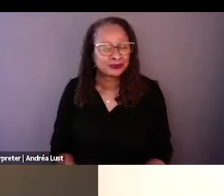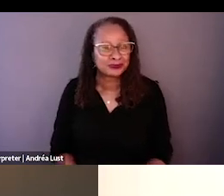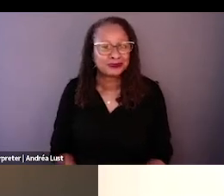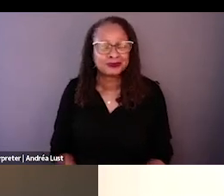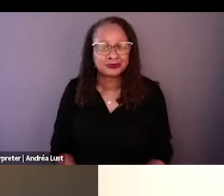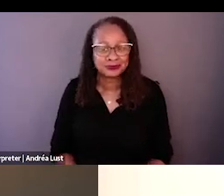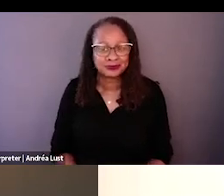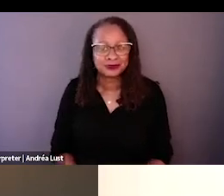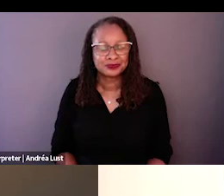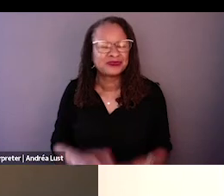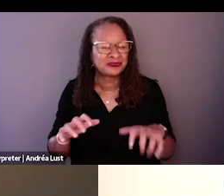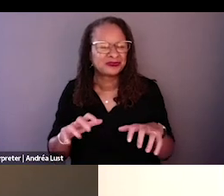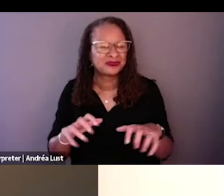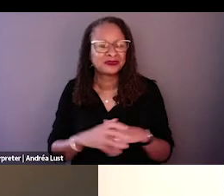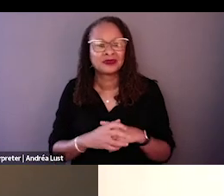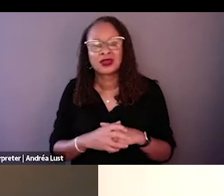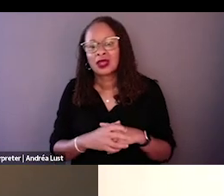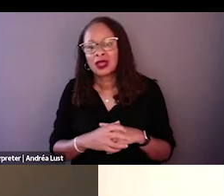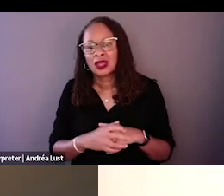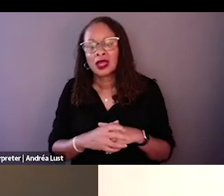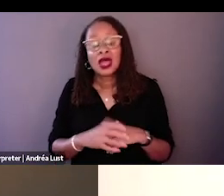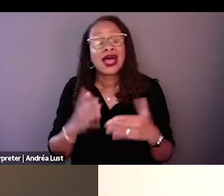the fact that they were Jewish.